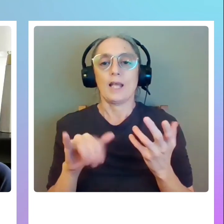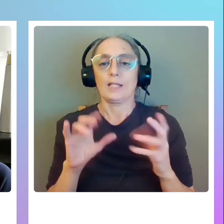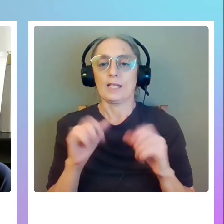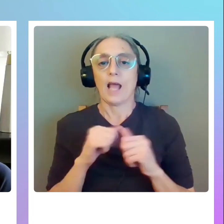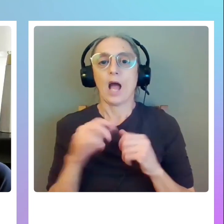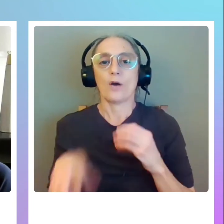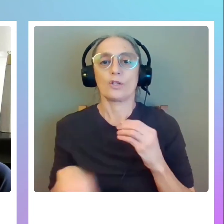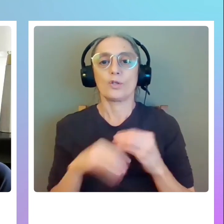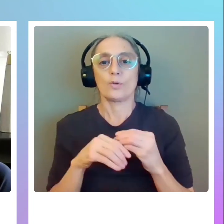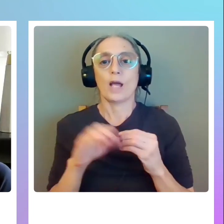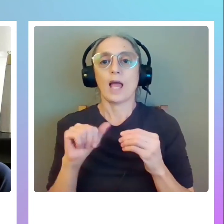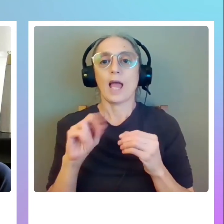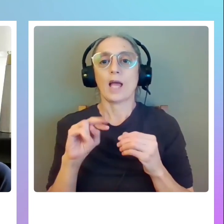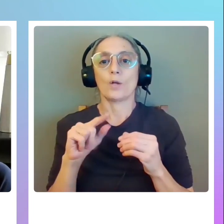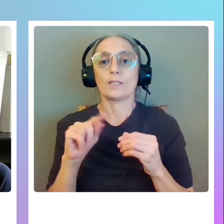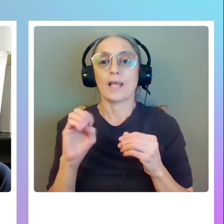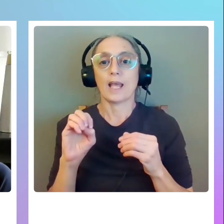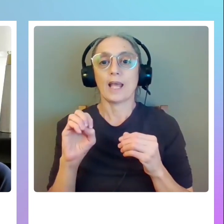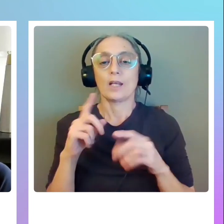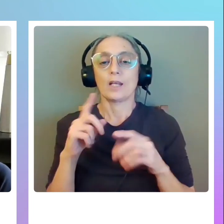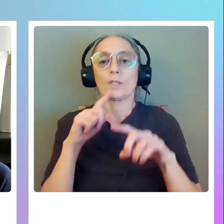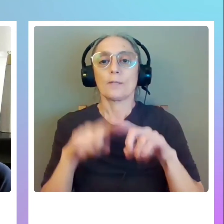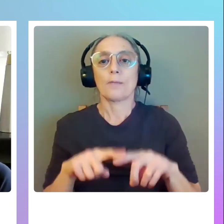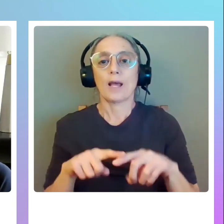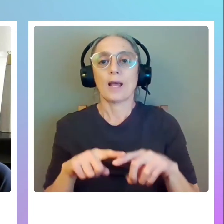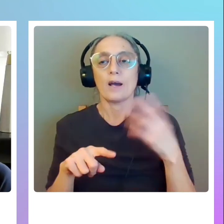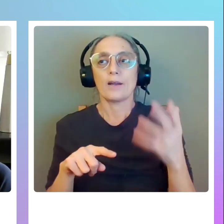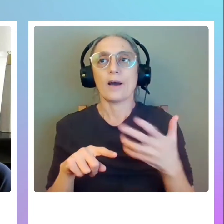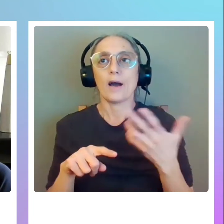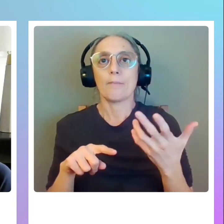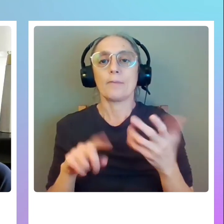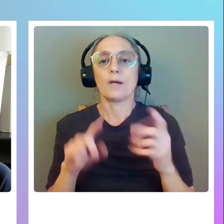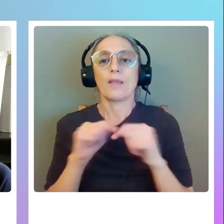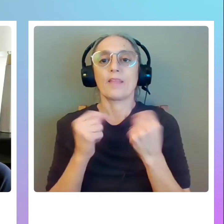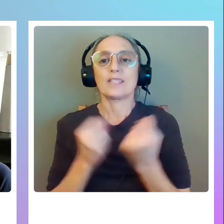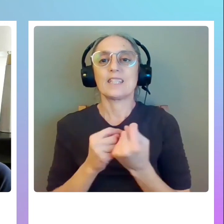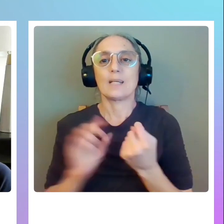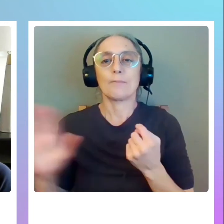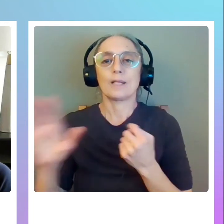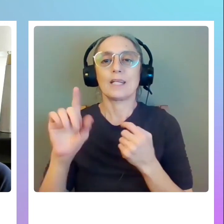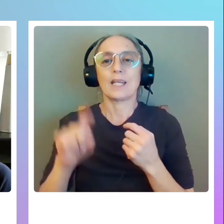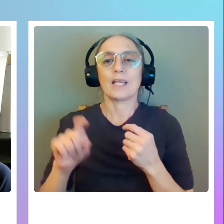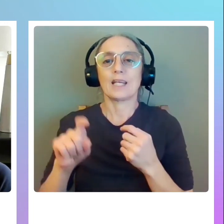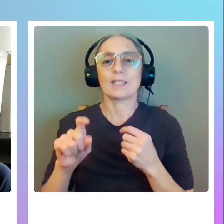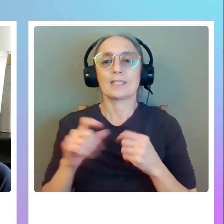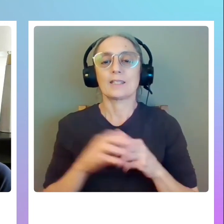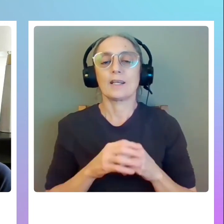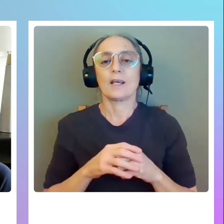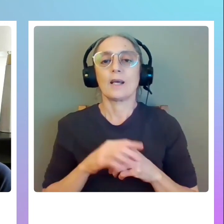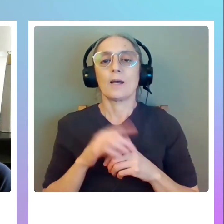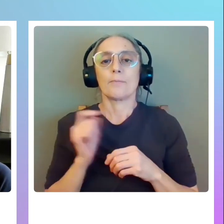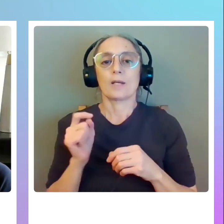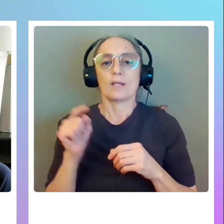is gonna depend on the needs of your team, because you, like I said, you don't want